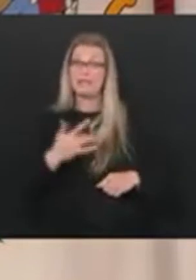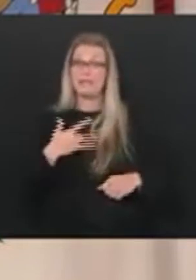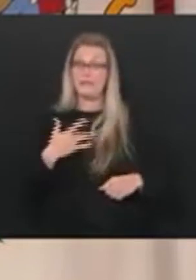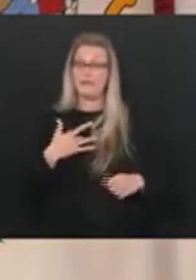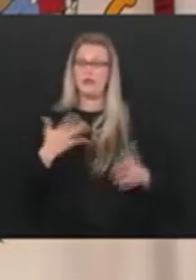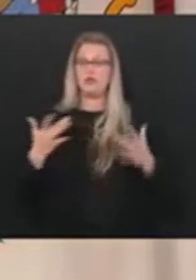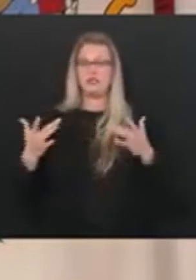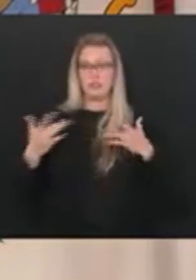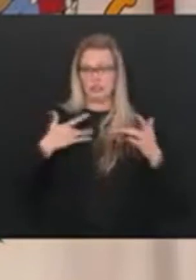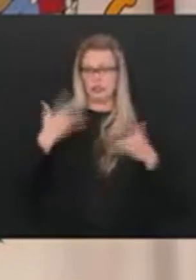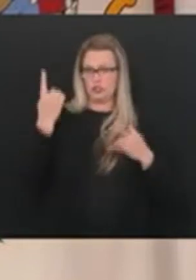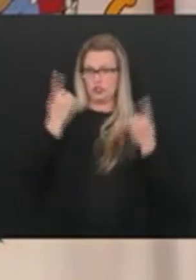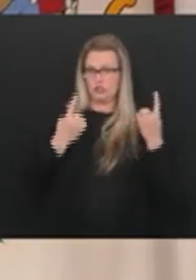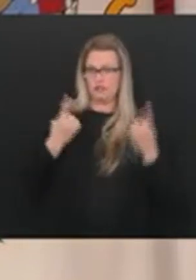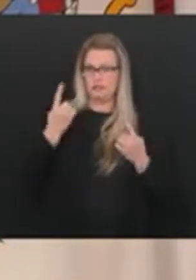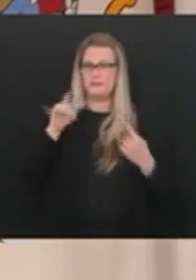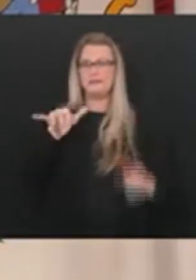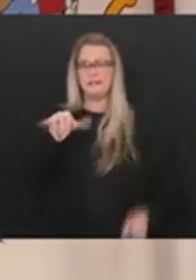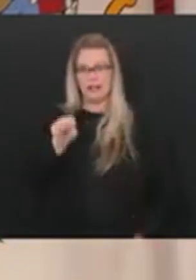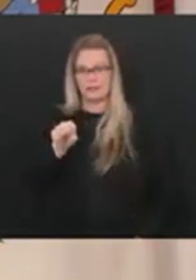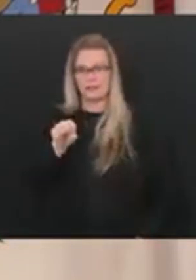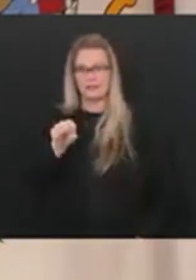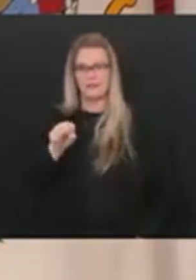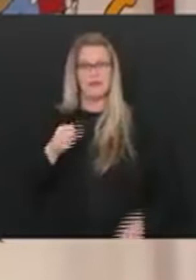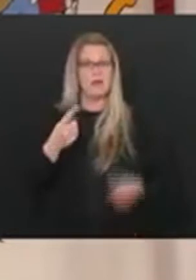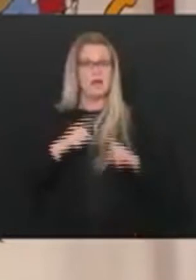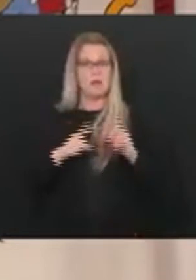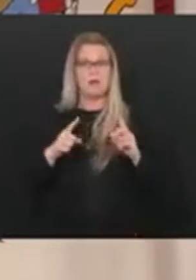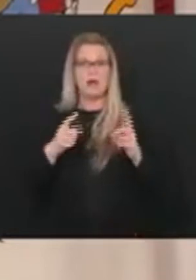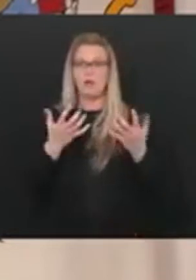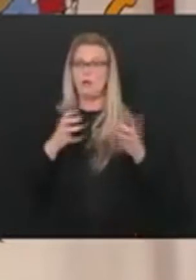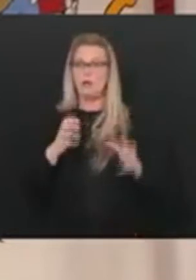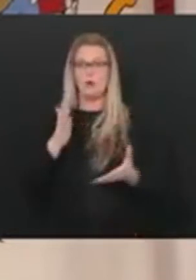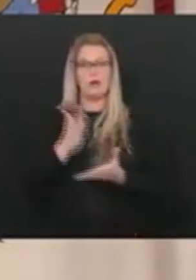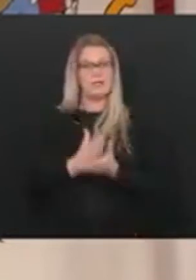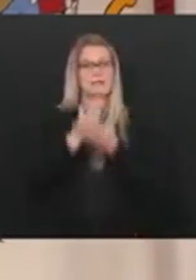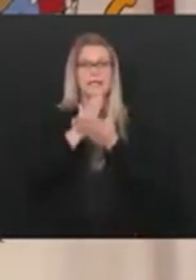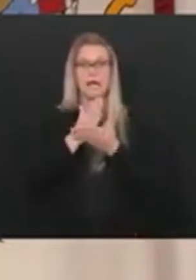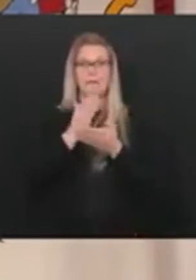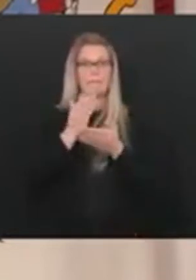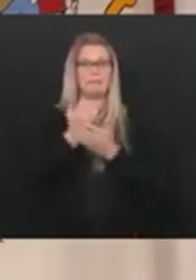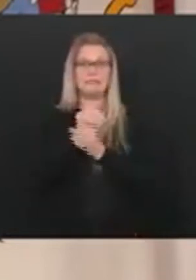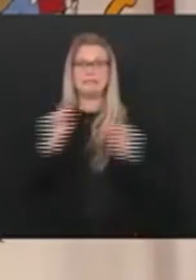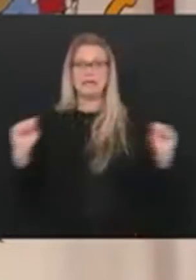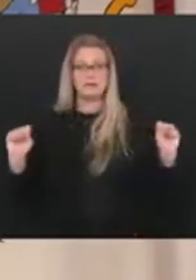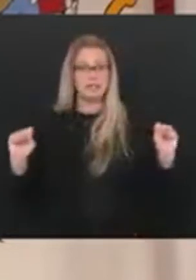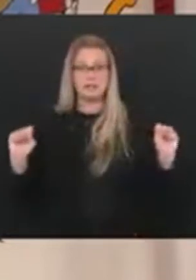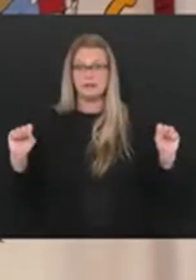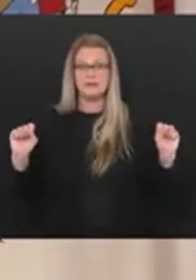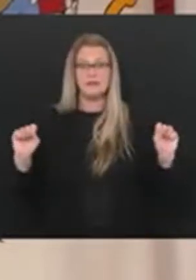TRUTH. WE NEED TO BE REALLY CONCERNED. THERE'S NO QUESTION ABOUT THAT.